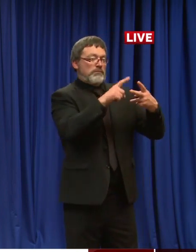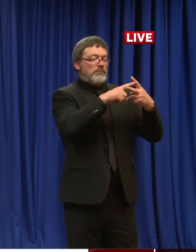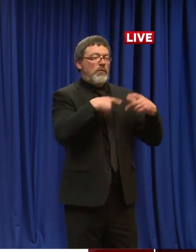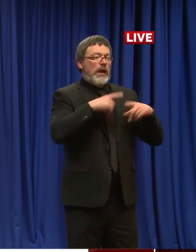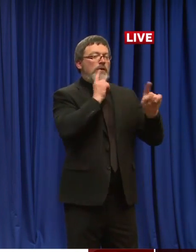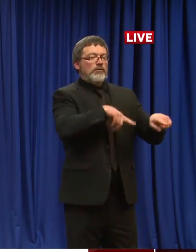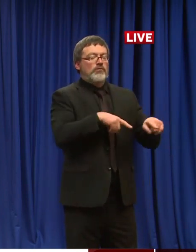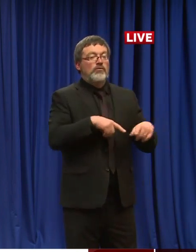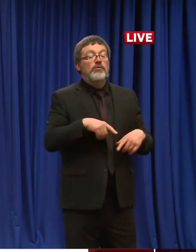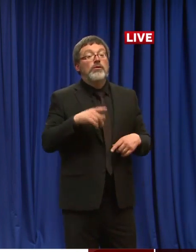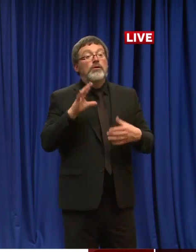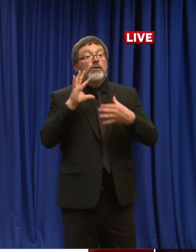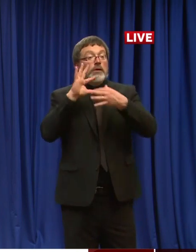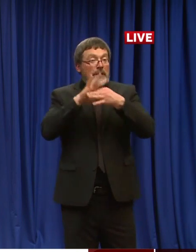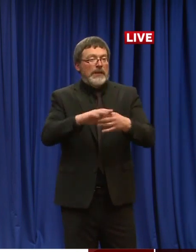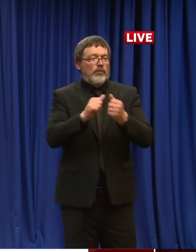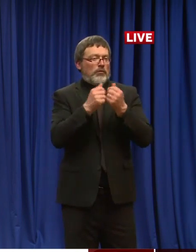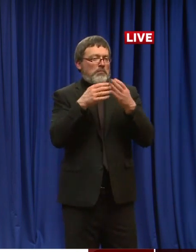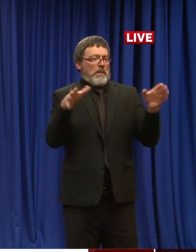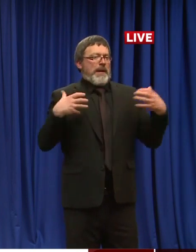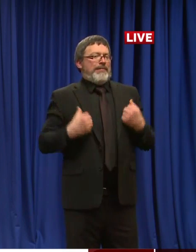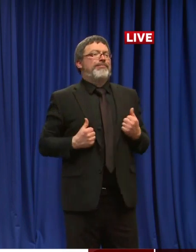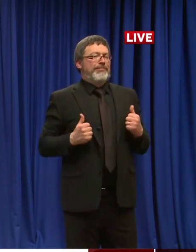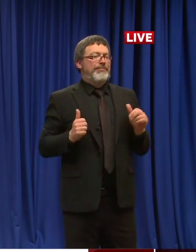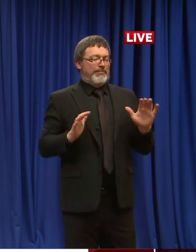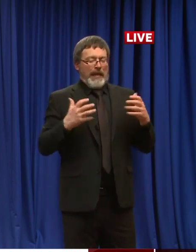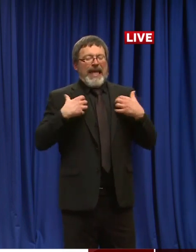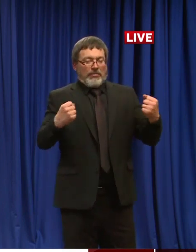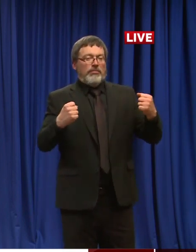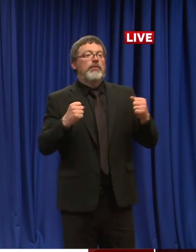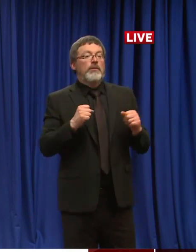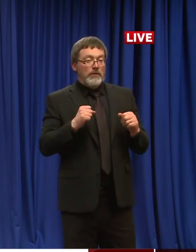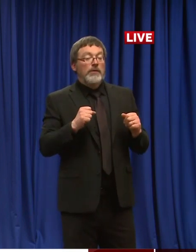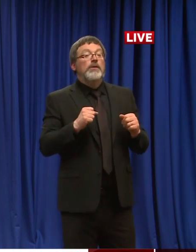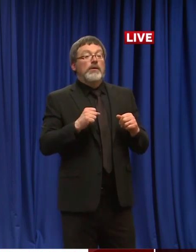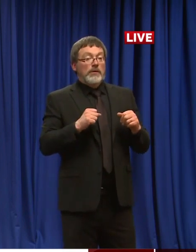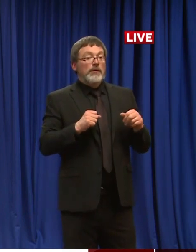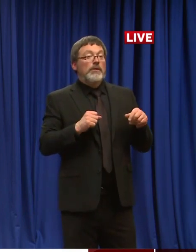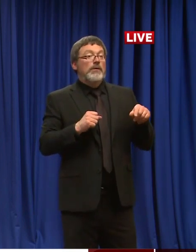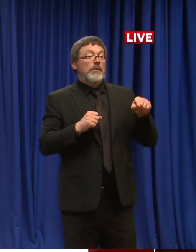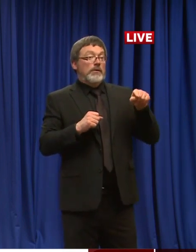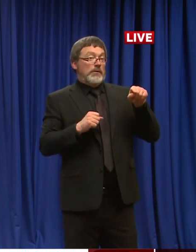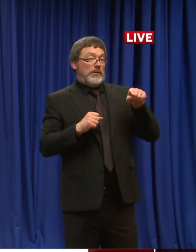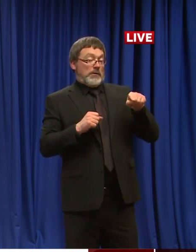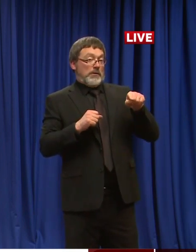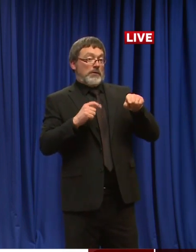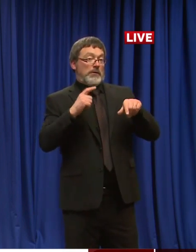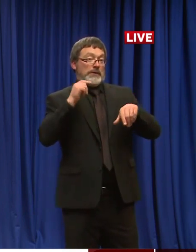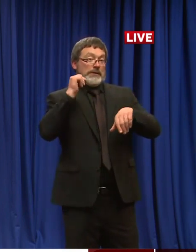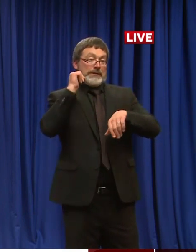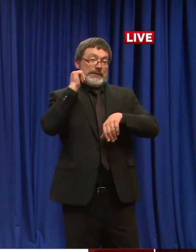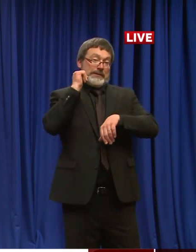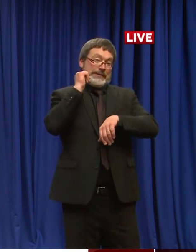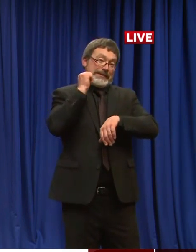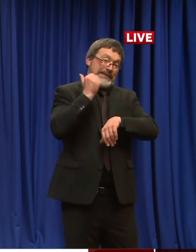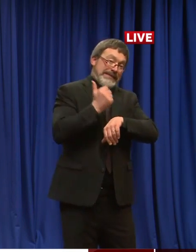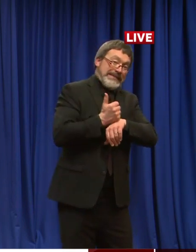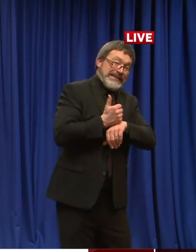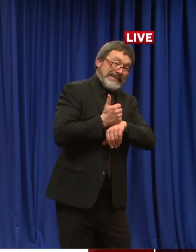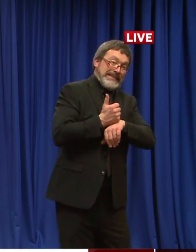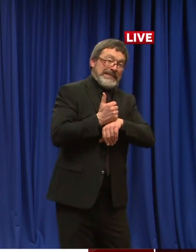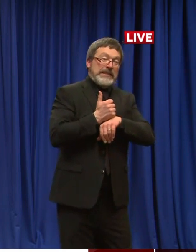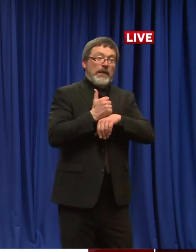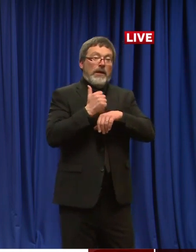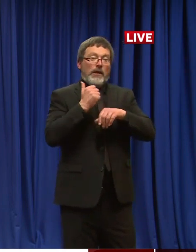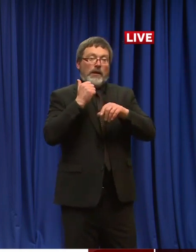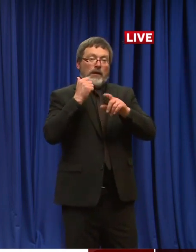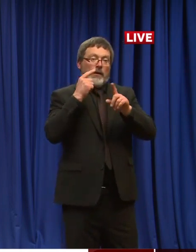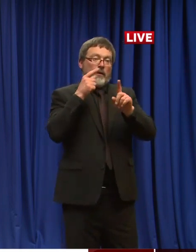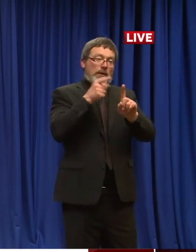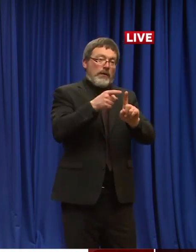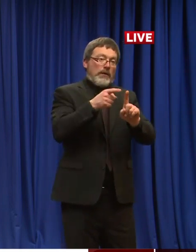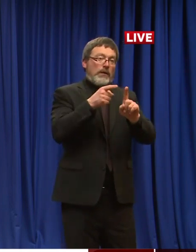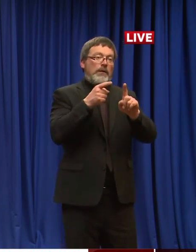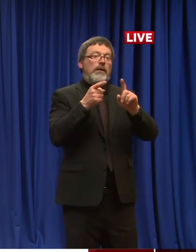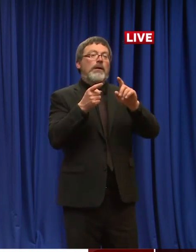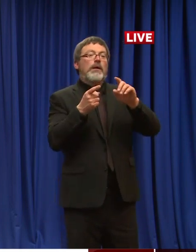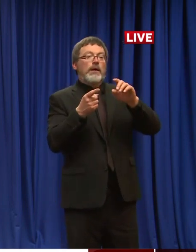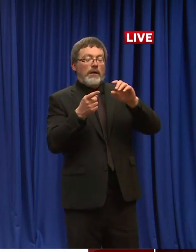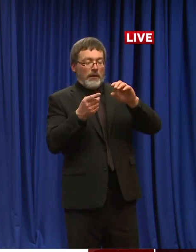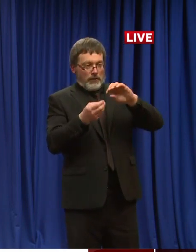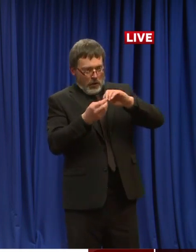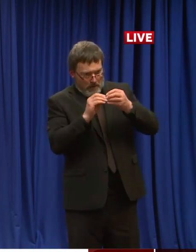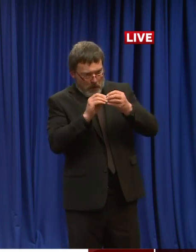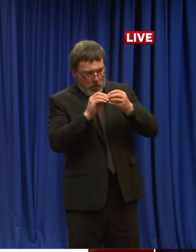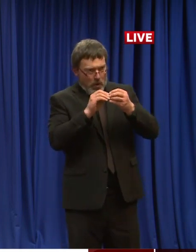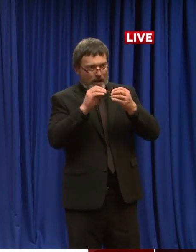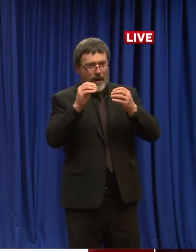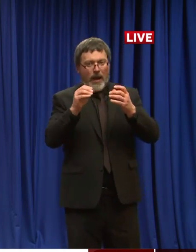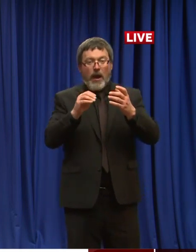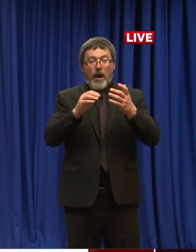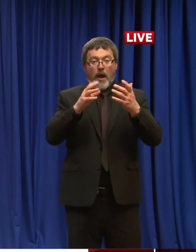THE DEPARTMENT OF PUBLIC HEALTH WILL WE’RE NOT LOOKING TO ASK THE SET A SPECIFIC METRIC ON WHAT THE DATA SHOULD LOOK LIKE IN TERMS OF HOW WE MANAGE OUR ELECTION PROCESS MORE